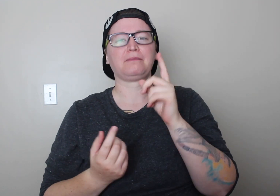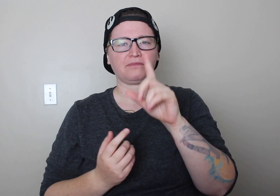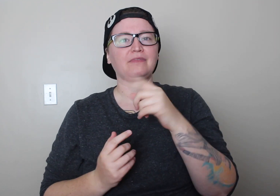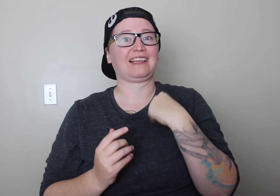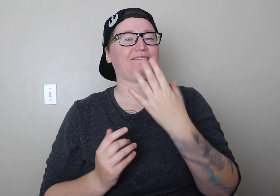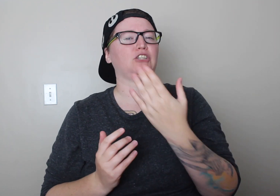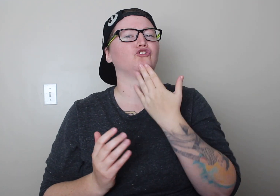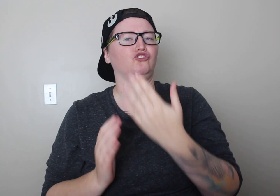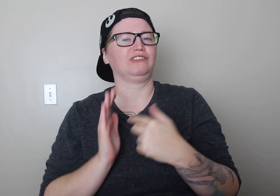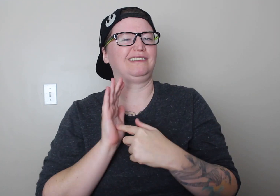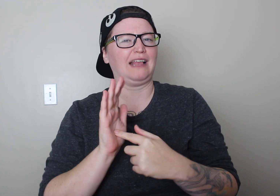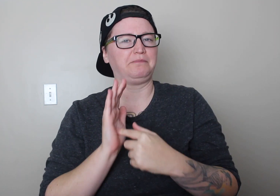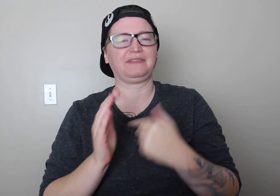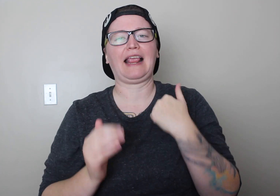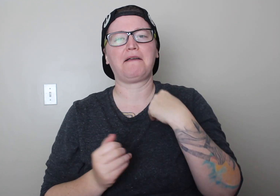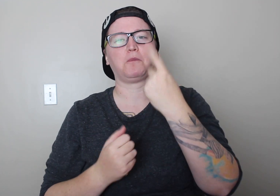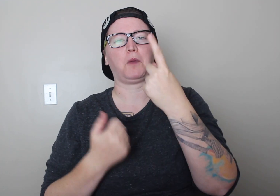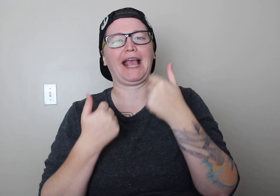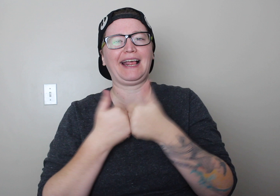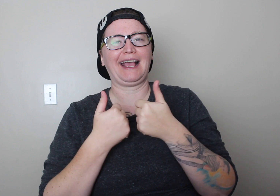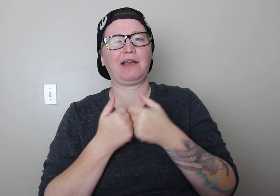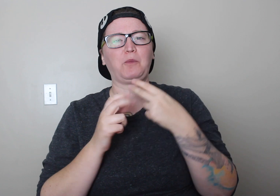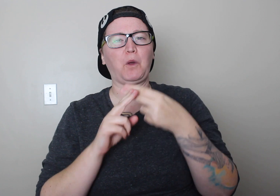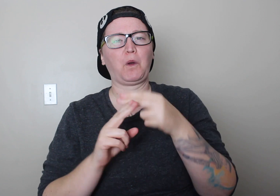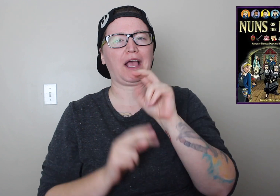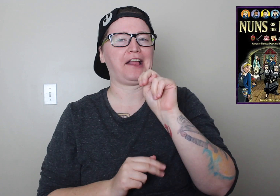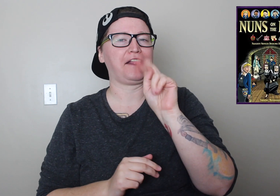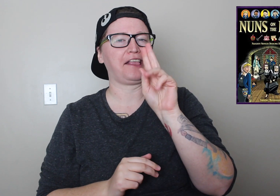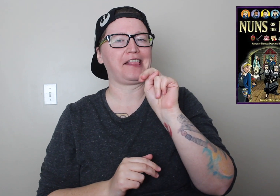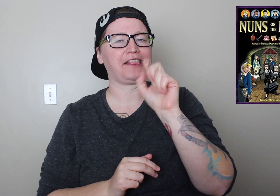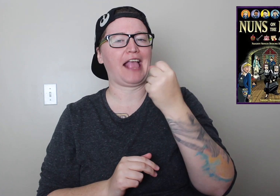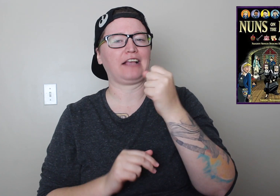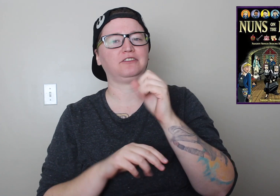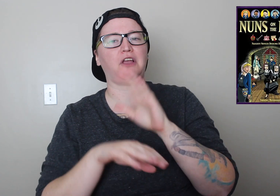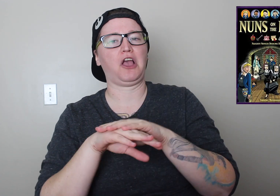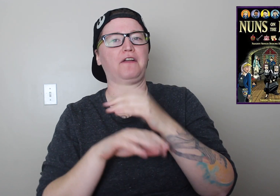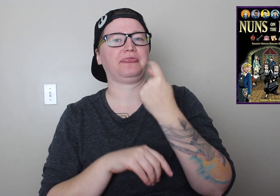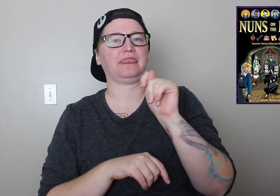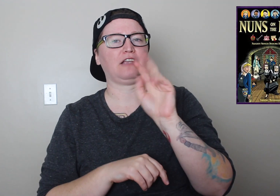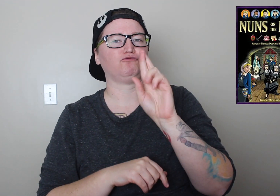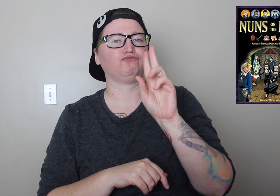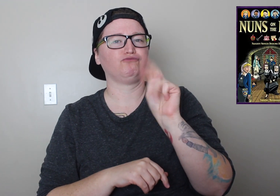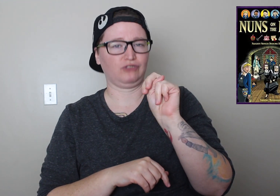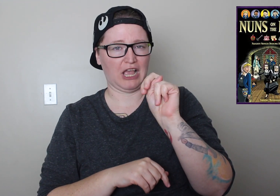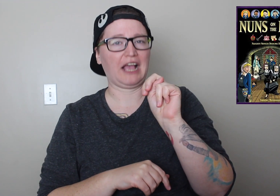I'll give you a good example of the game: Nuns on the Run.